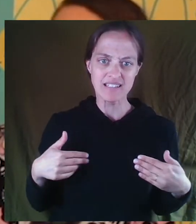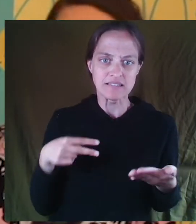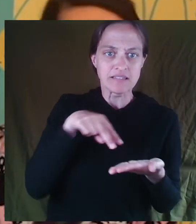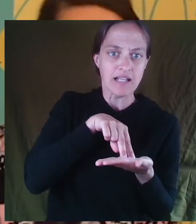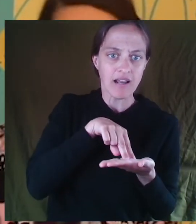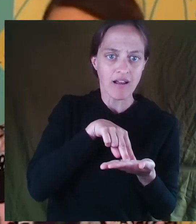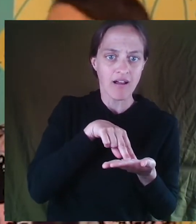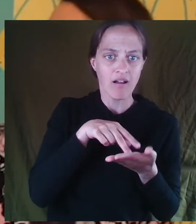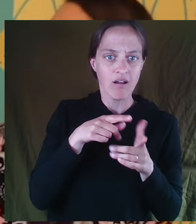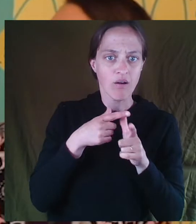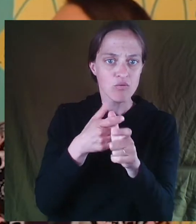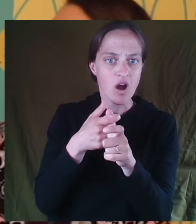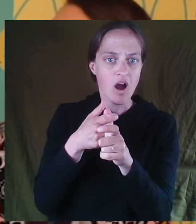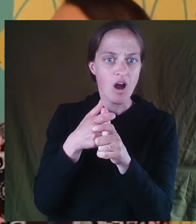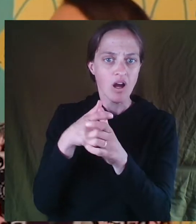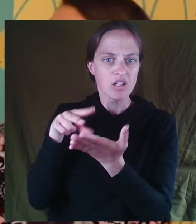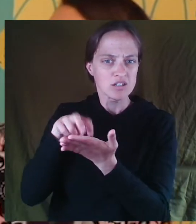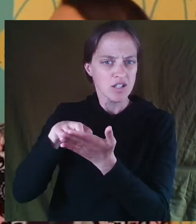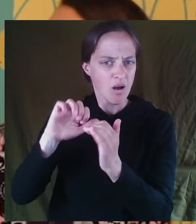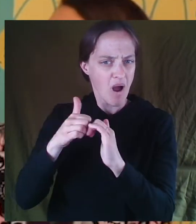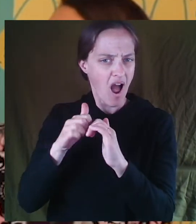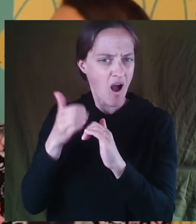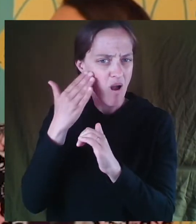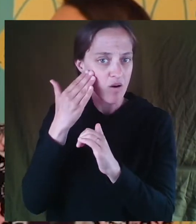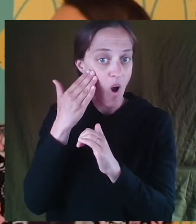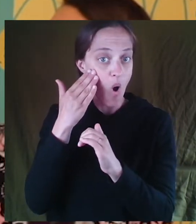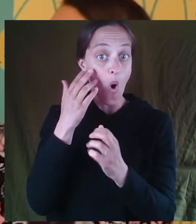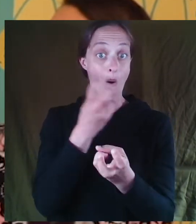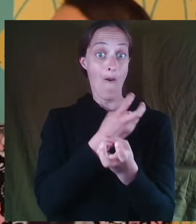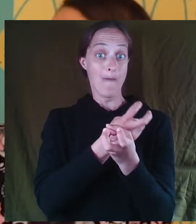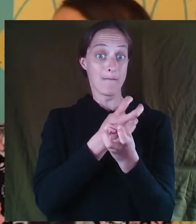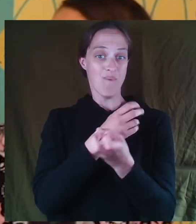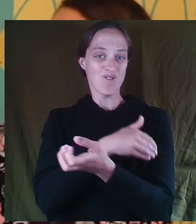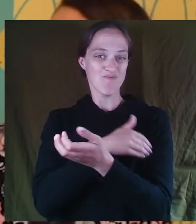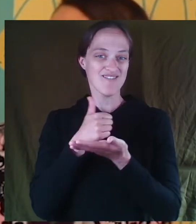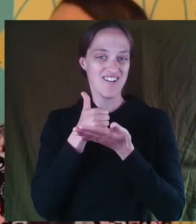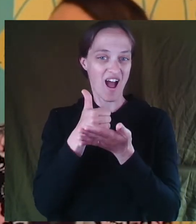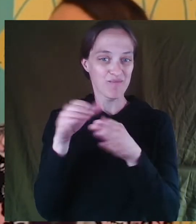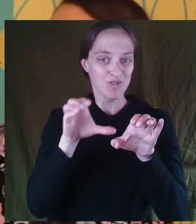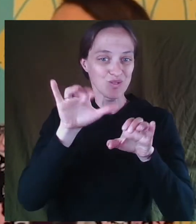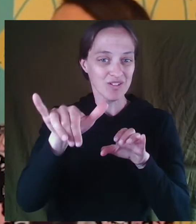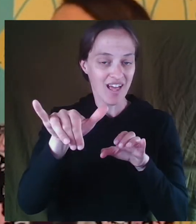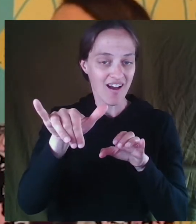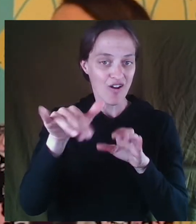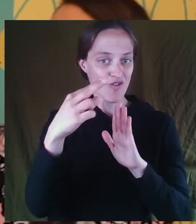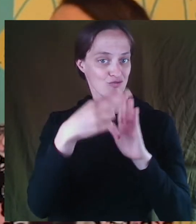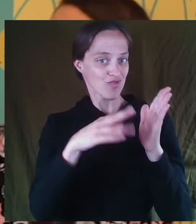runs or jumps? Your bones and muscles allow you to do those things. Find out how they work together